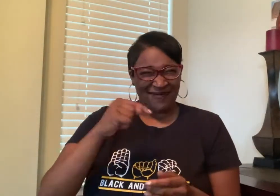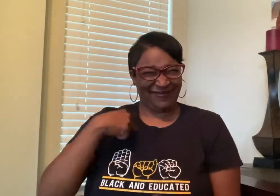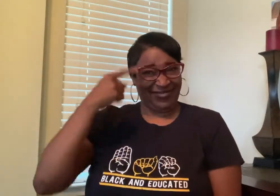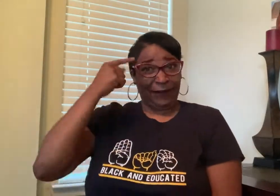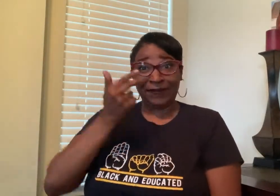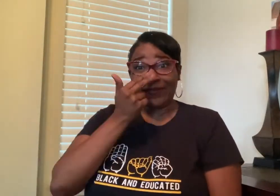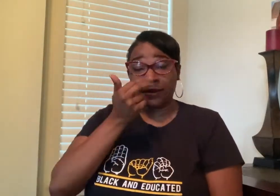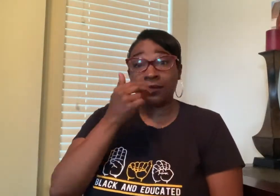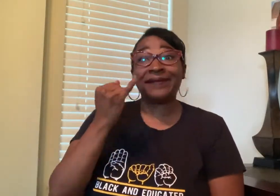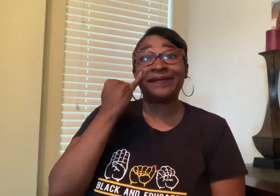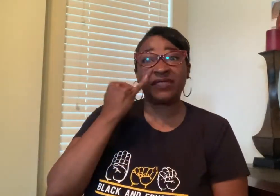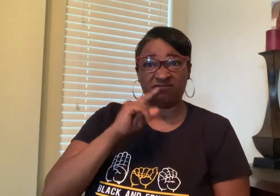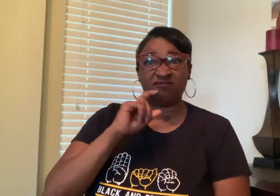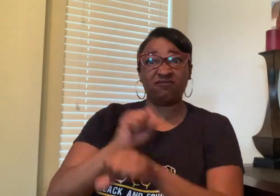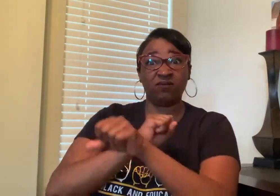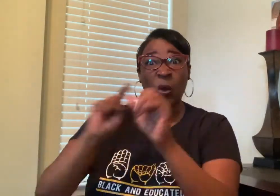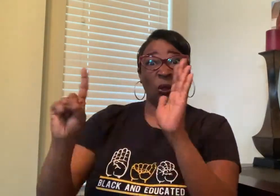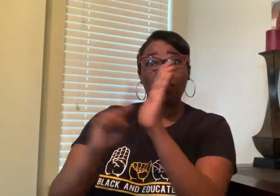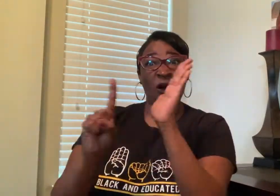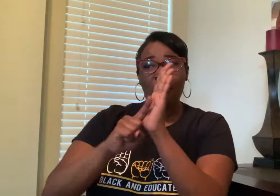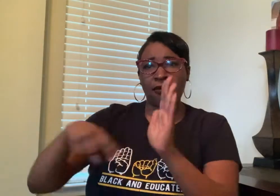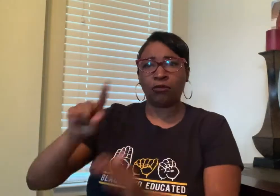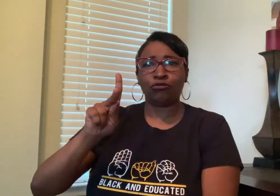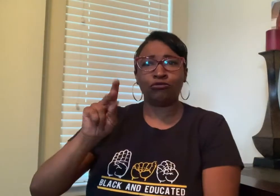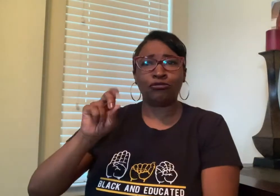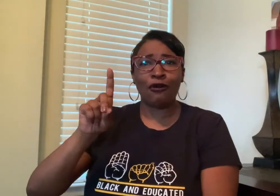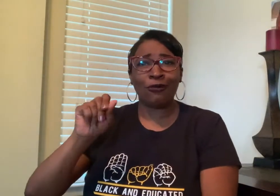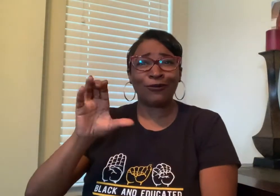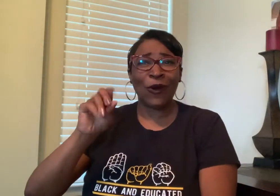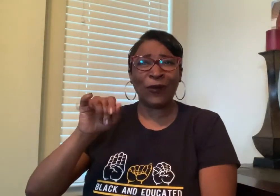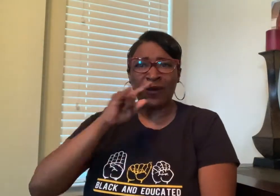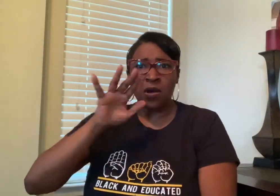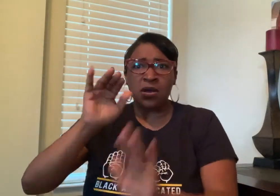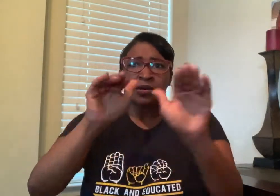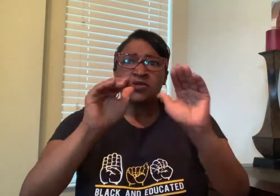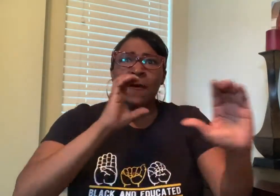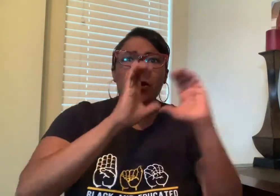I thought it was strange because if there had been an alarm sounding, the hearing kids